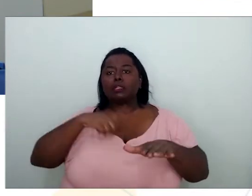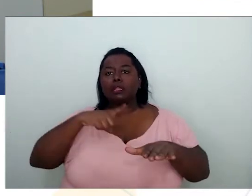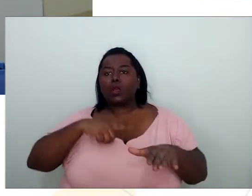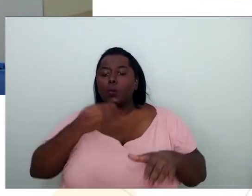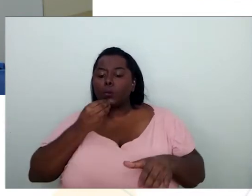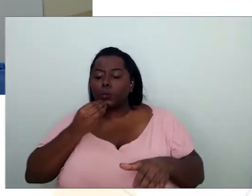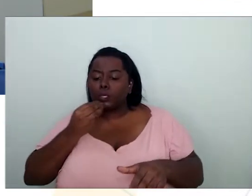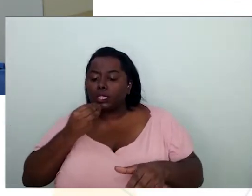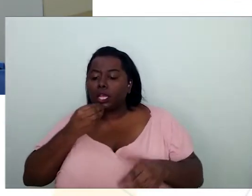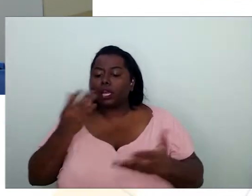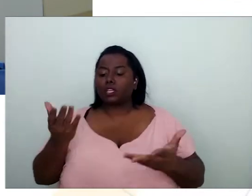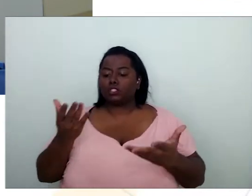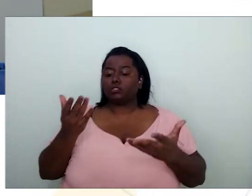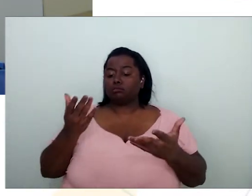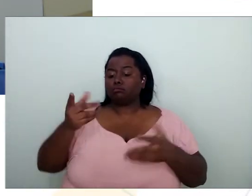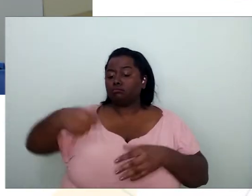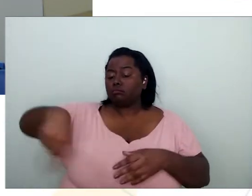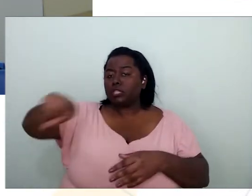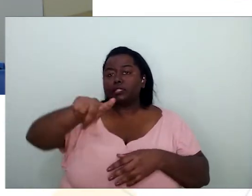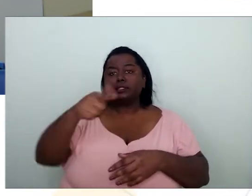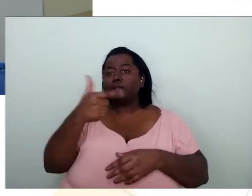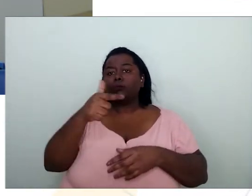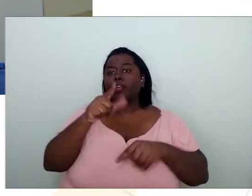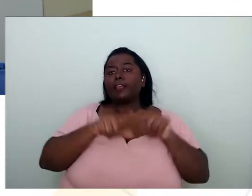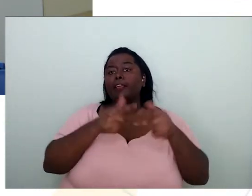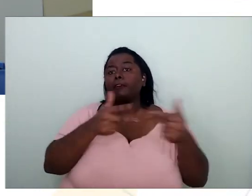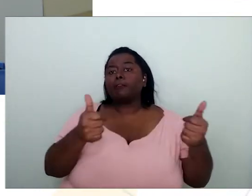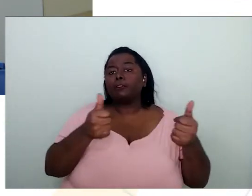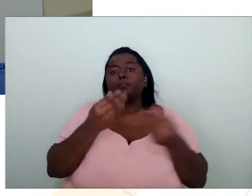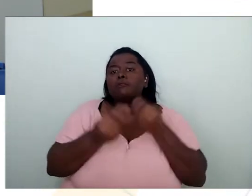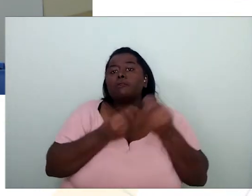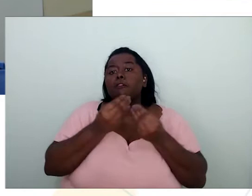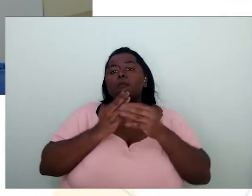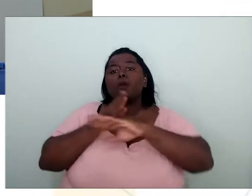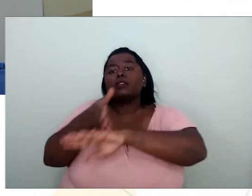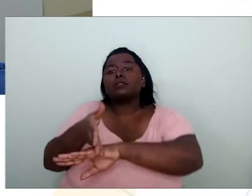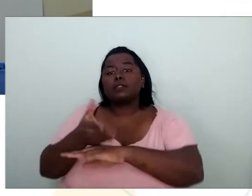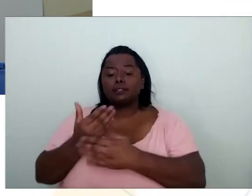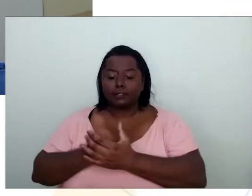the opportunity if they don't have access to the resources. So access is